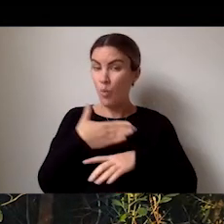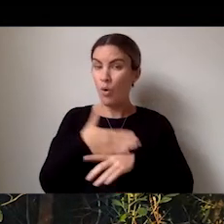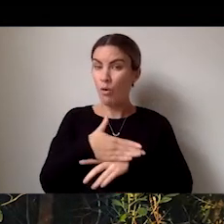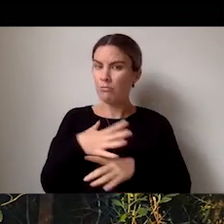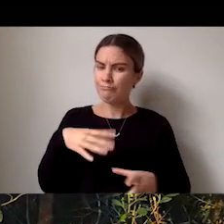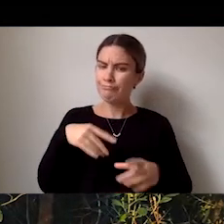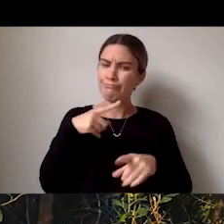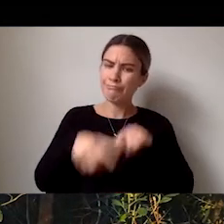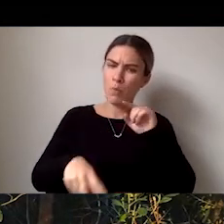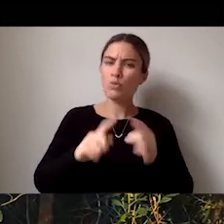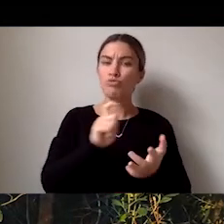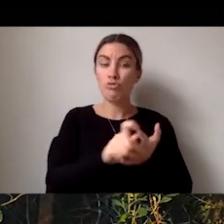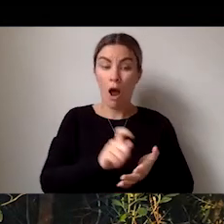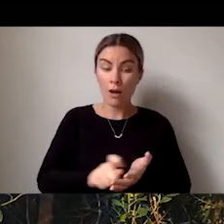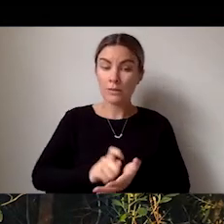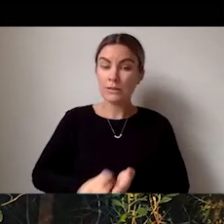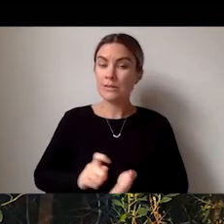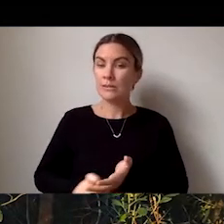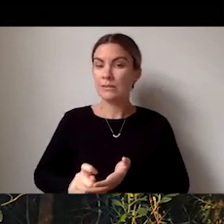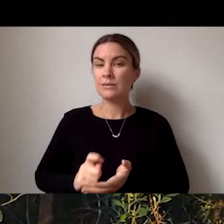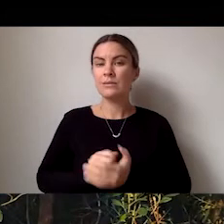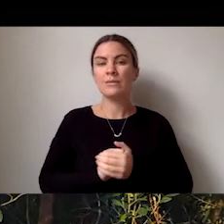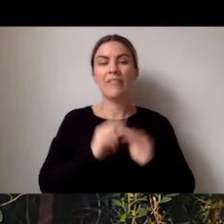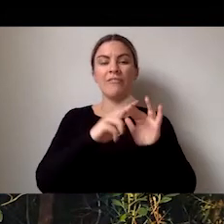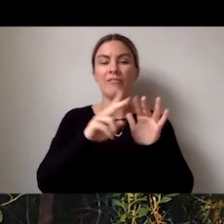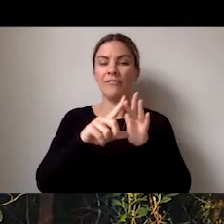Particularly writing fiction, and - like arts writing.